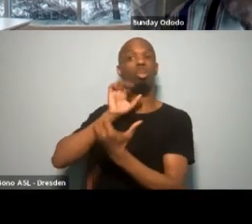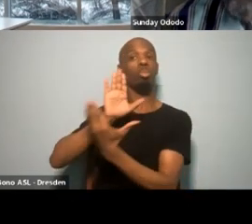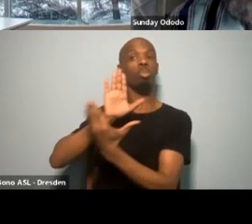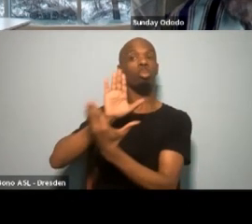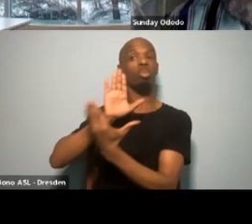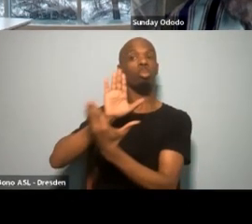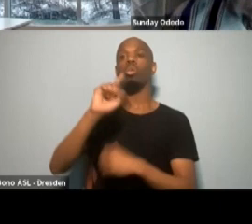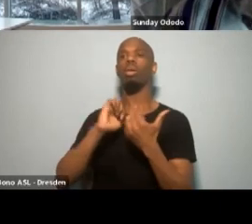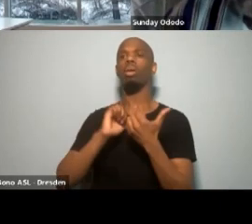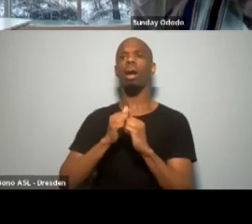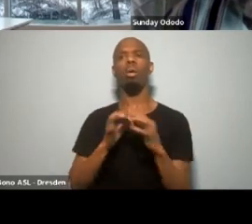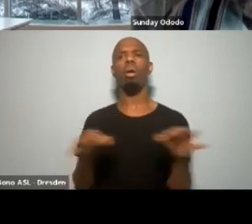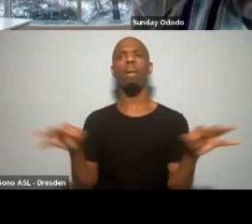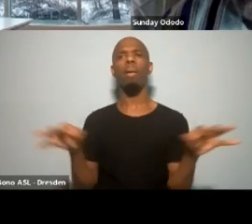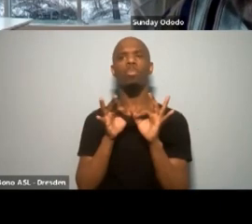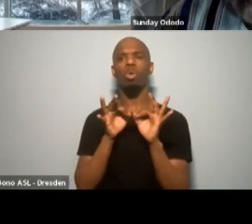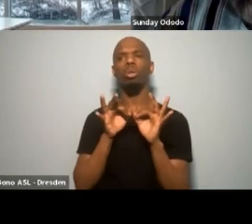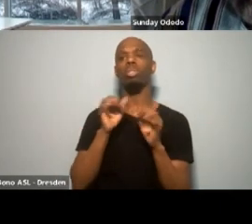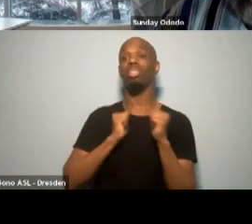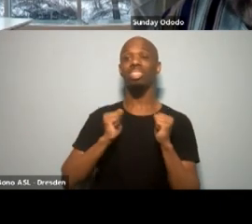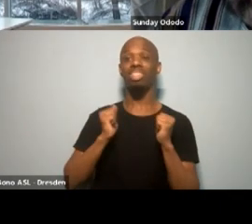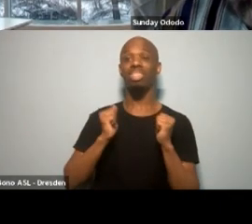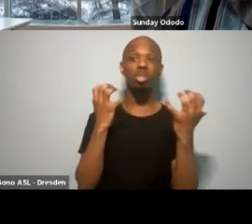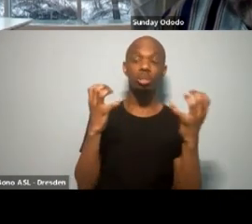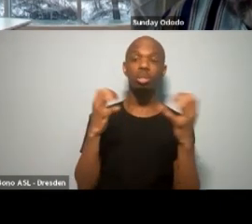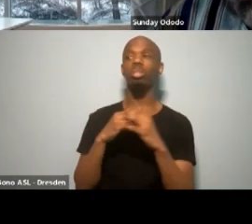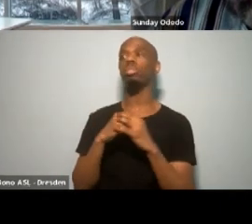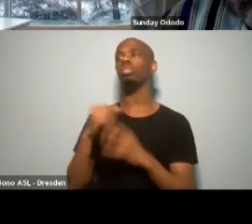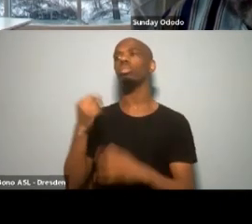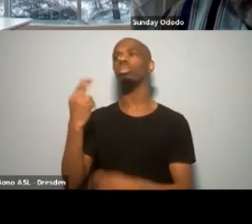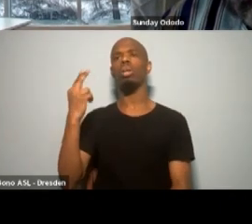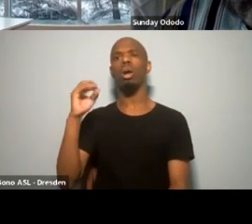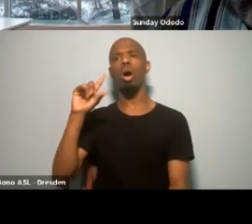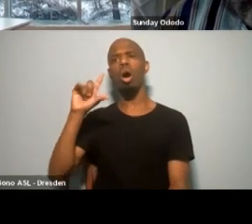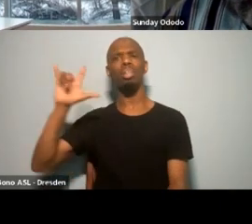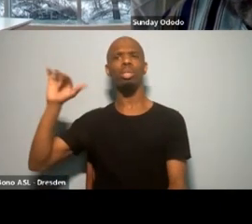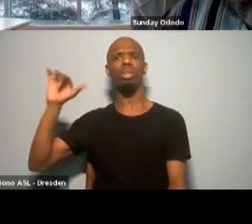or Nollywood as means of wielding soft power